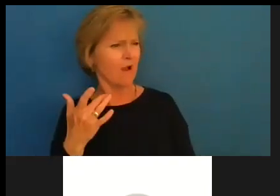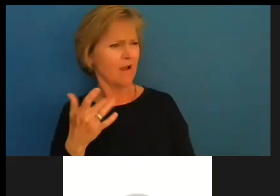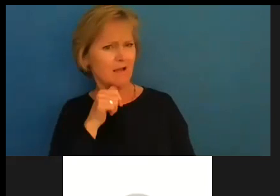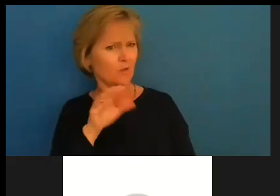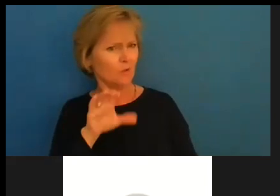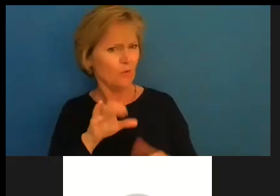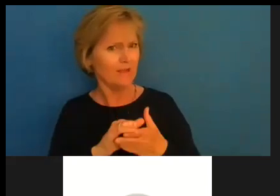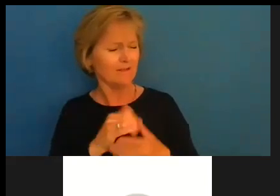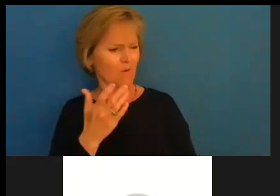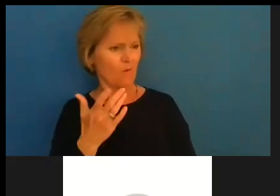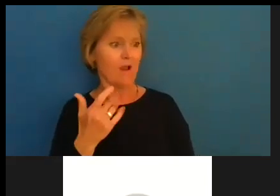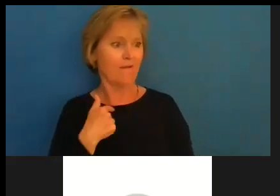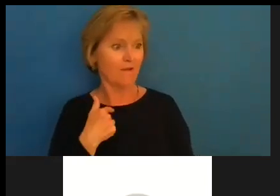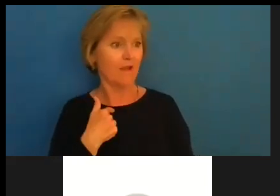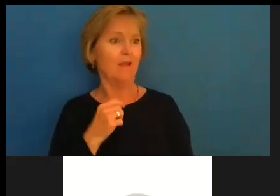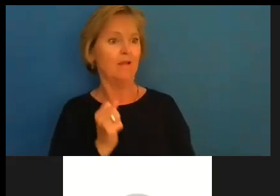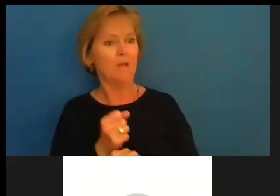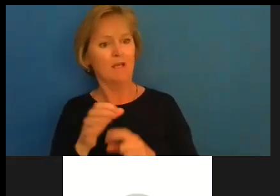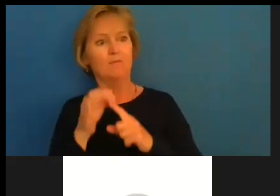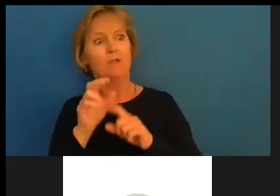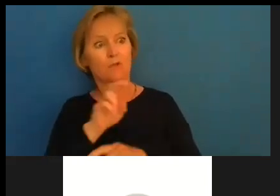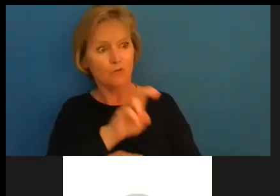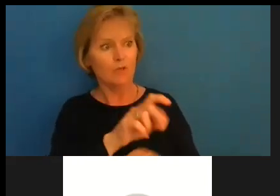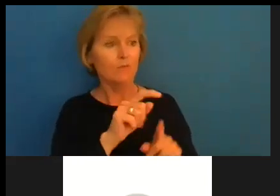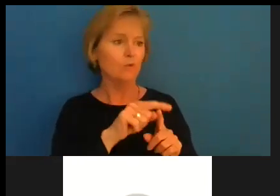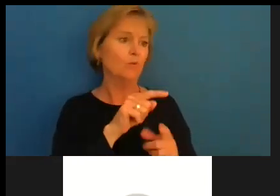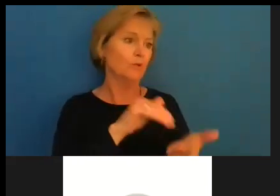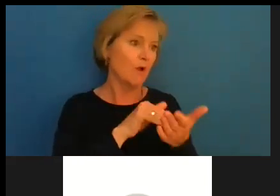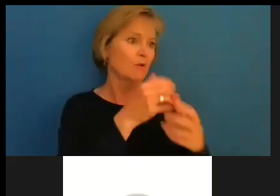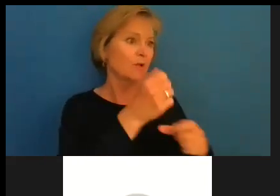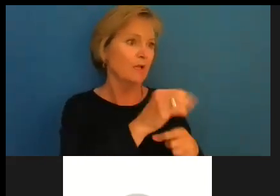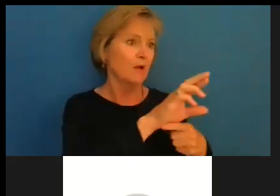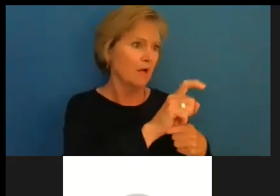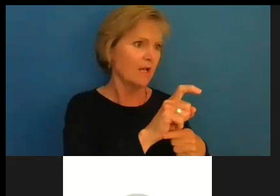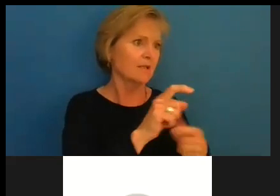Why have I had to make a special trip into the doctor where I would need to